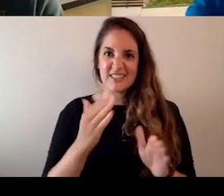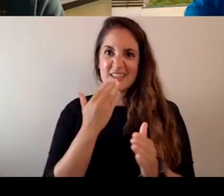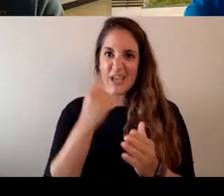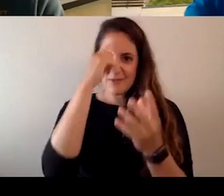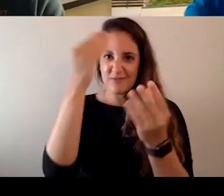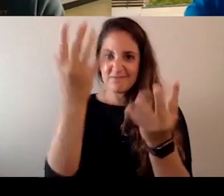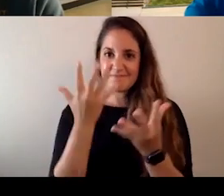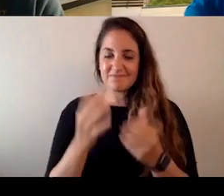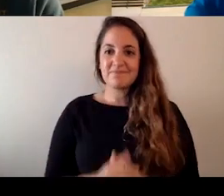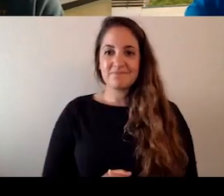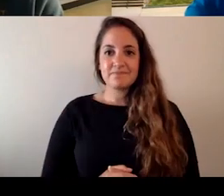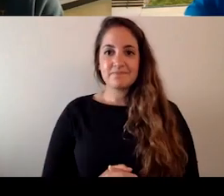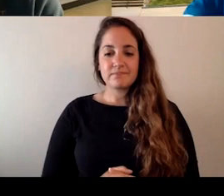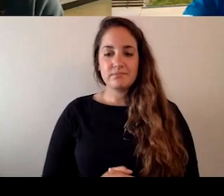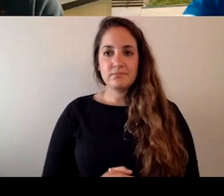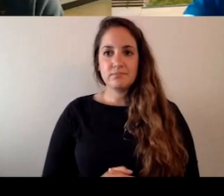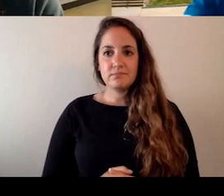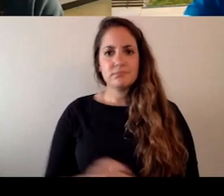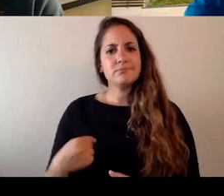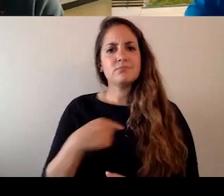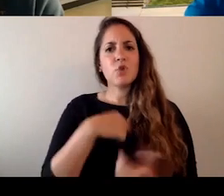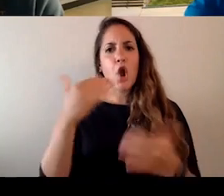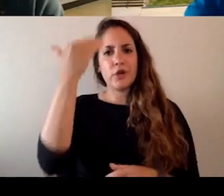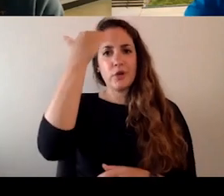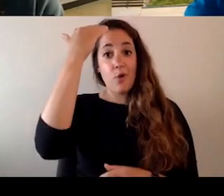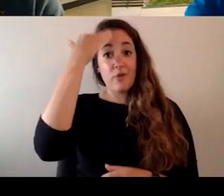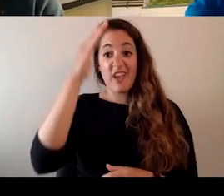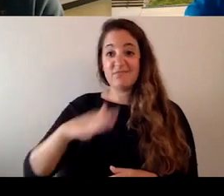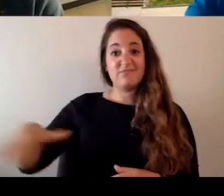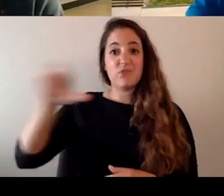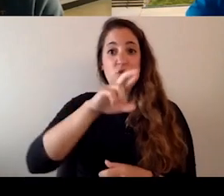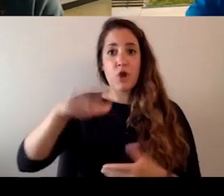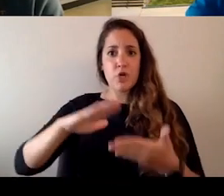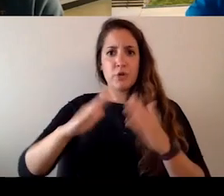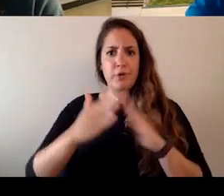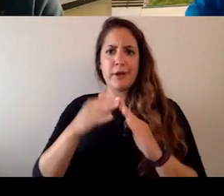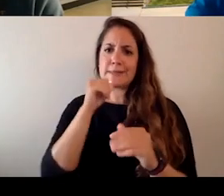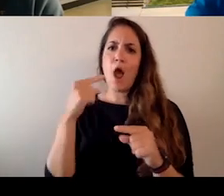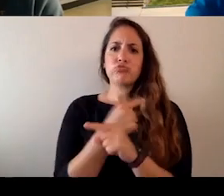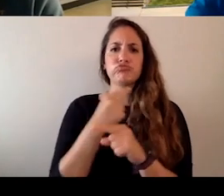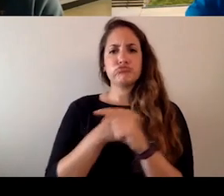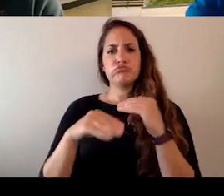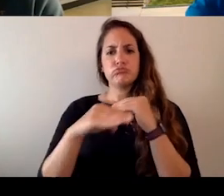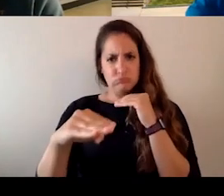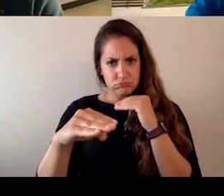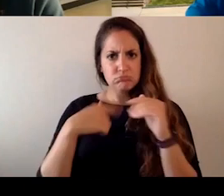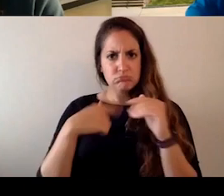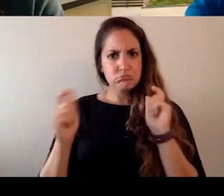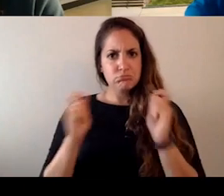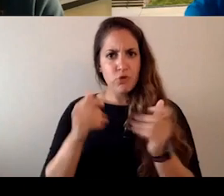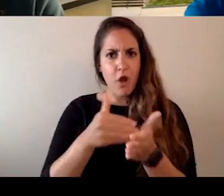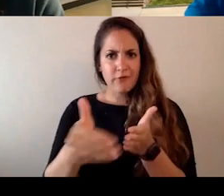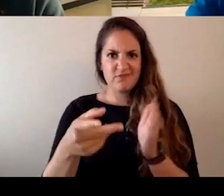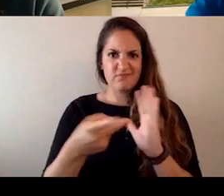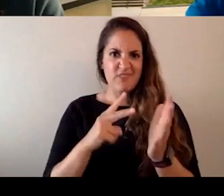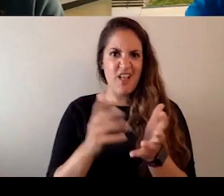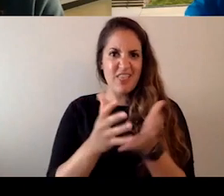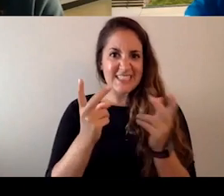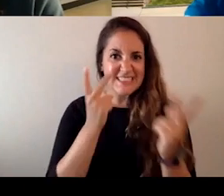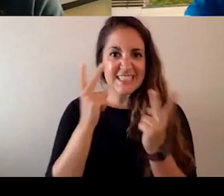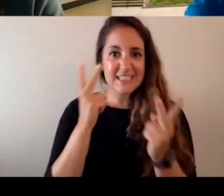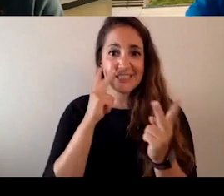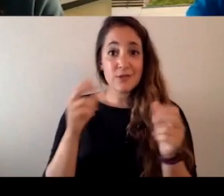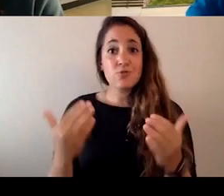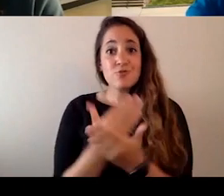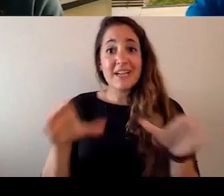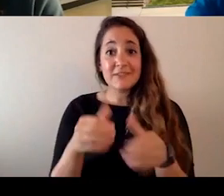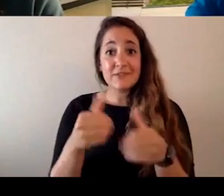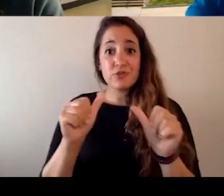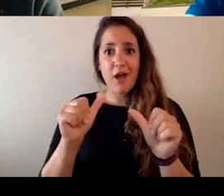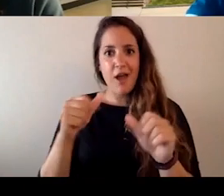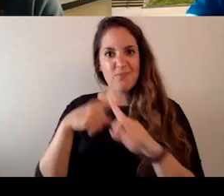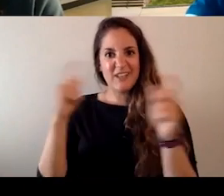As we know, the greater Rochester community is a very dynamic place to live. With many places to see, activities to try and festivals to enjoy. Can you share